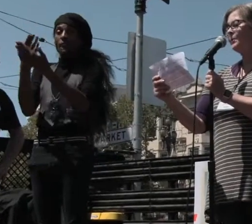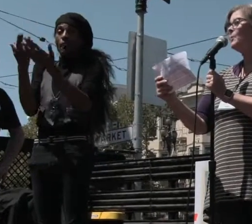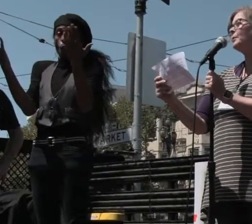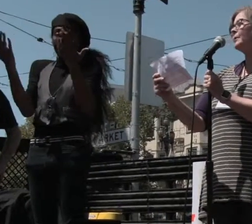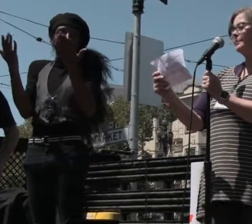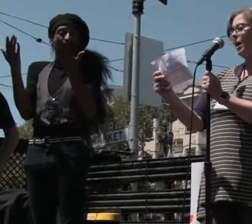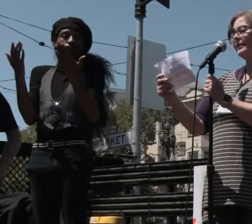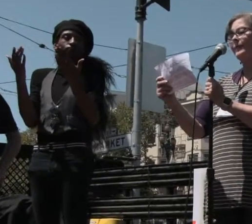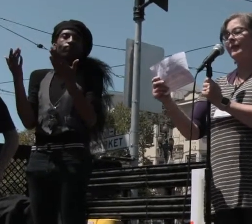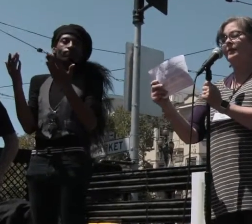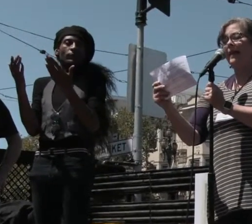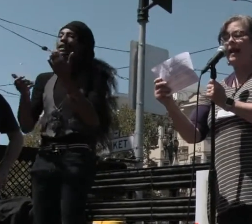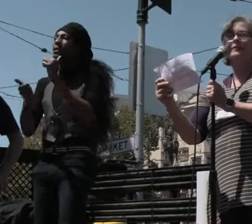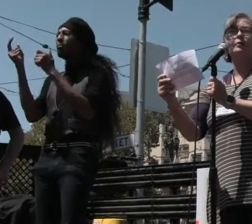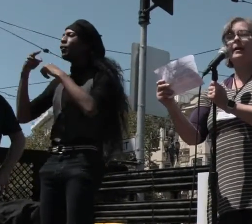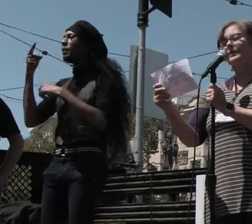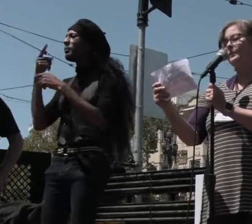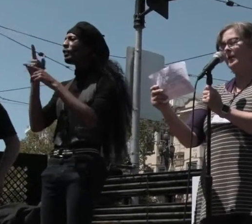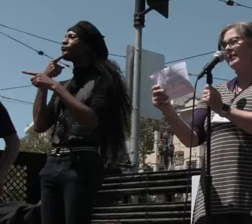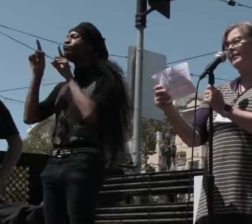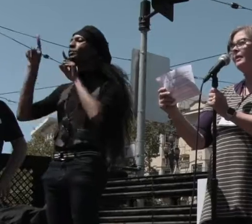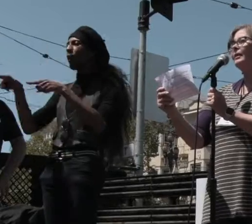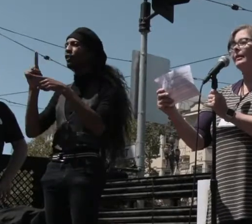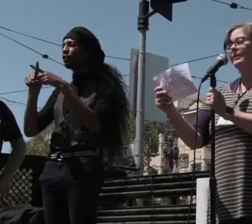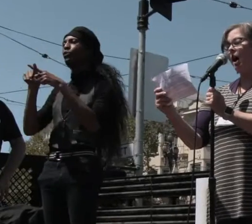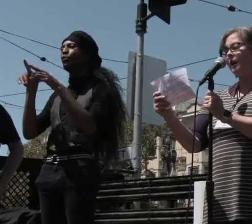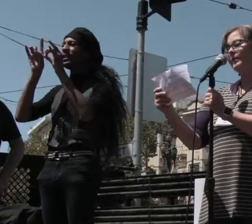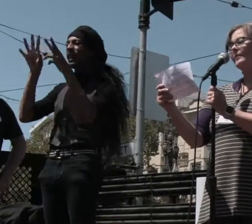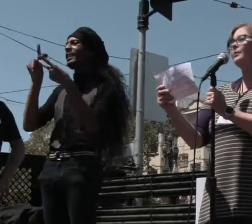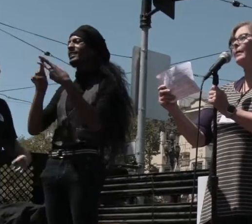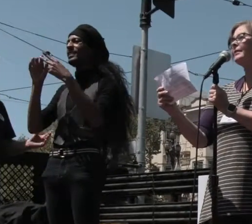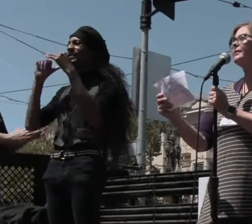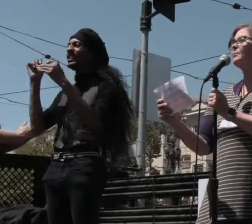response we can have to white supremacy, intolerance and racism